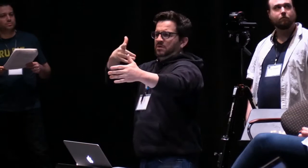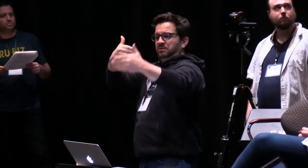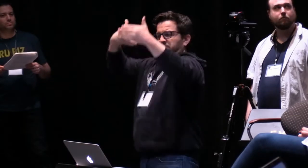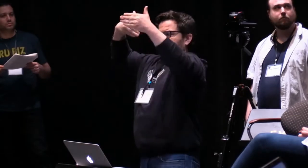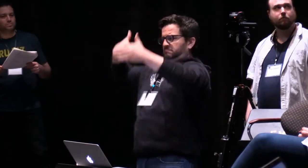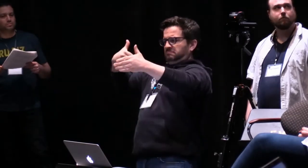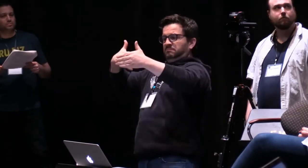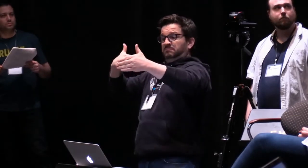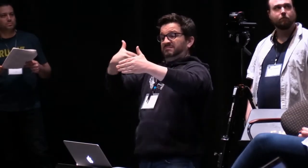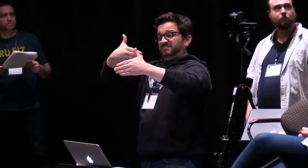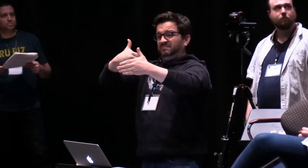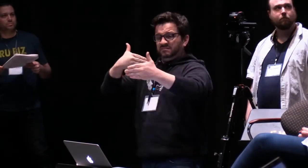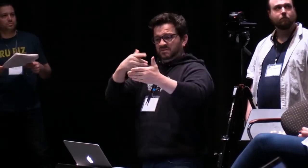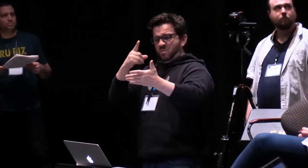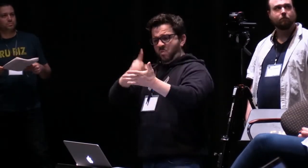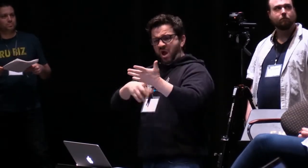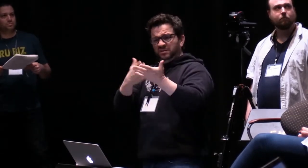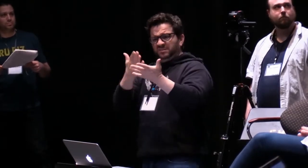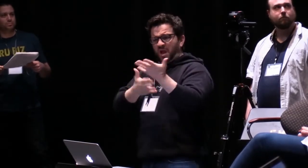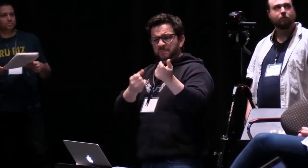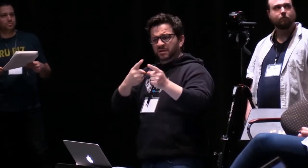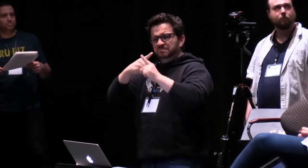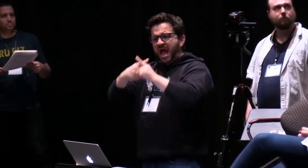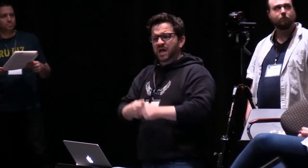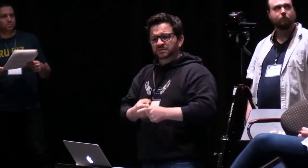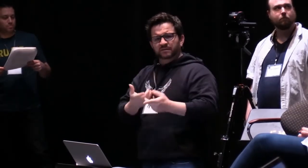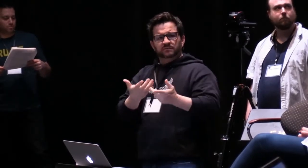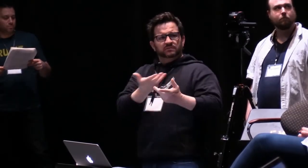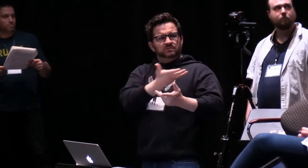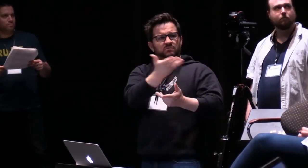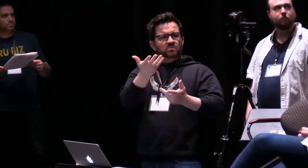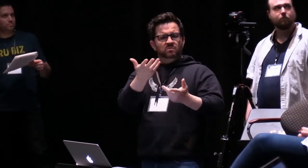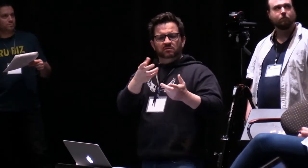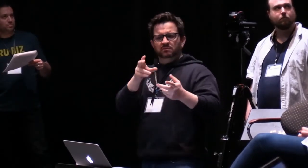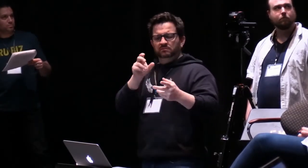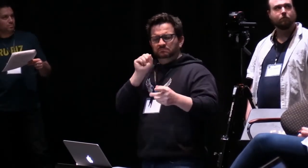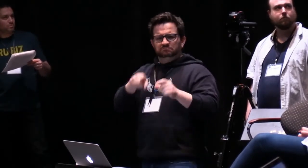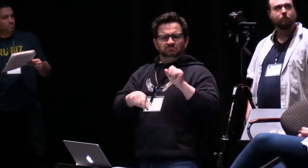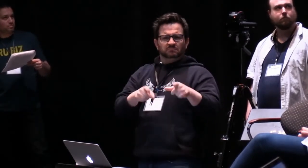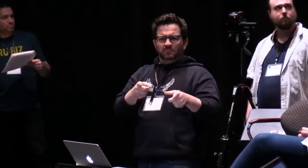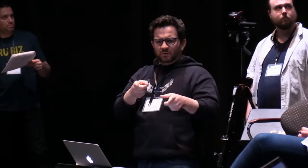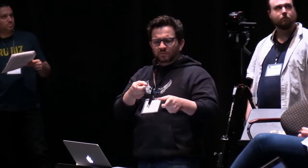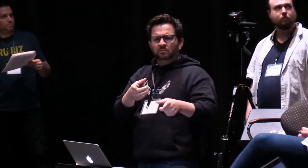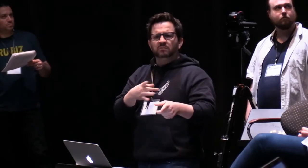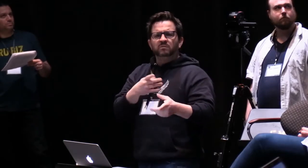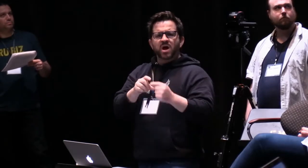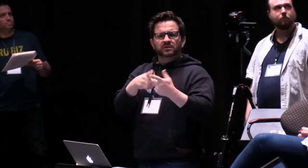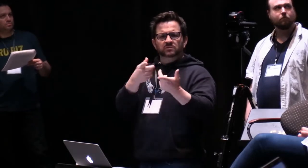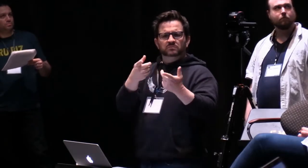So let's not go beyond 20 years, but let's go back to within the last 20 years, what the positive things that you've noticed